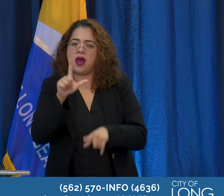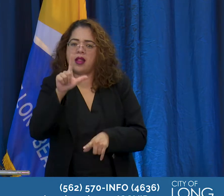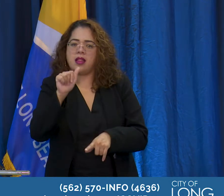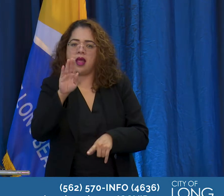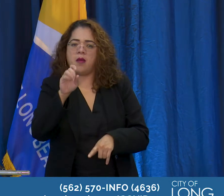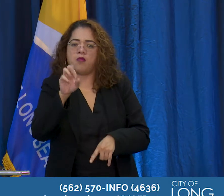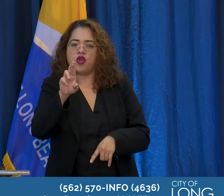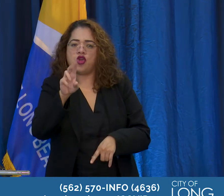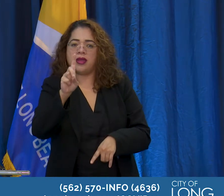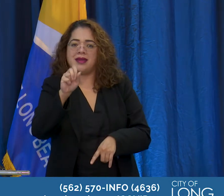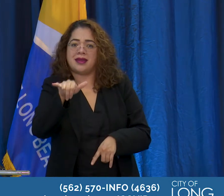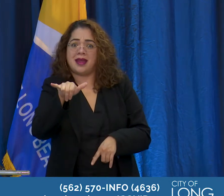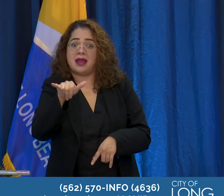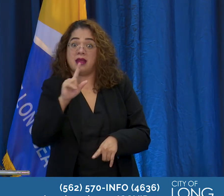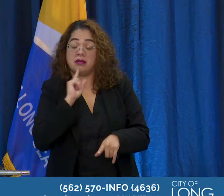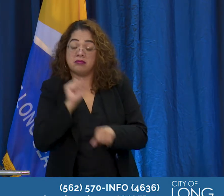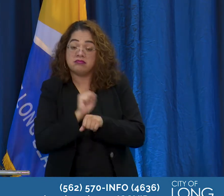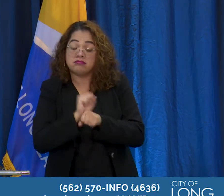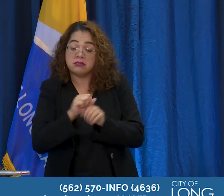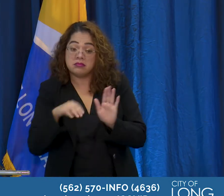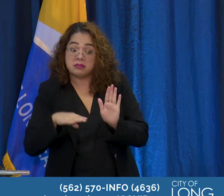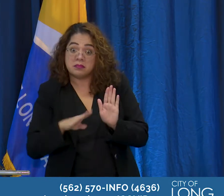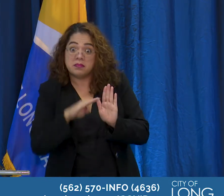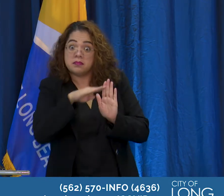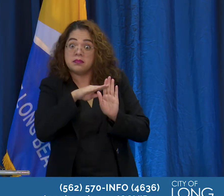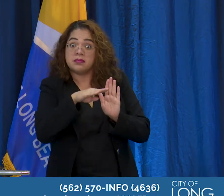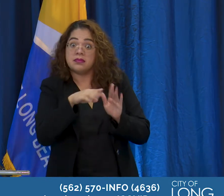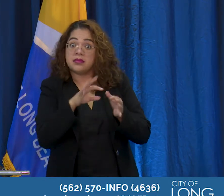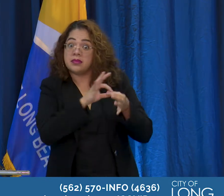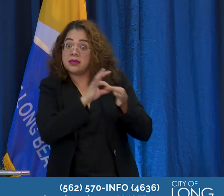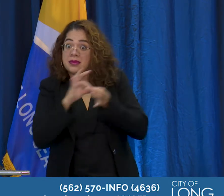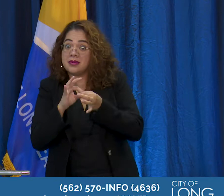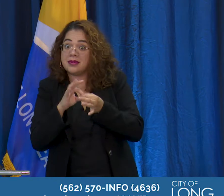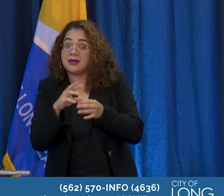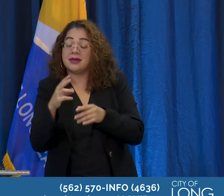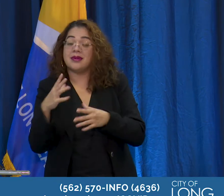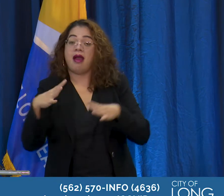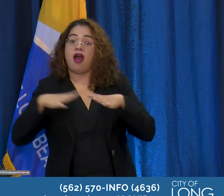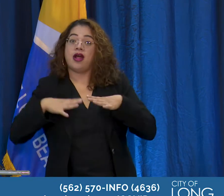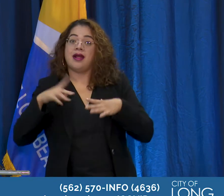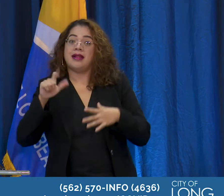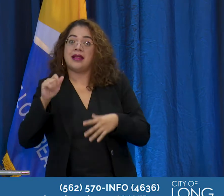or not there is a spike because of Labor Day. Yes thank you.